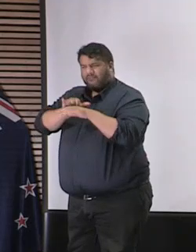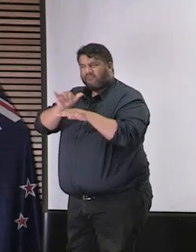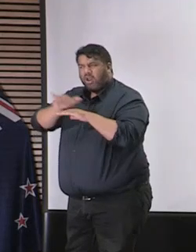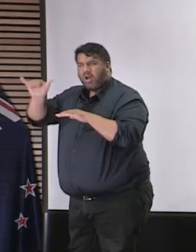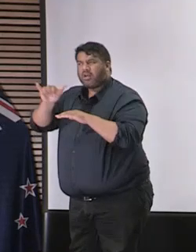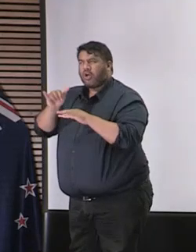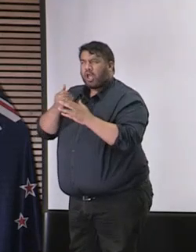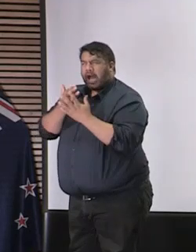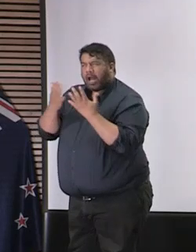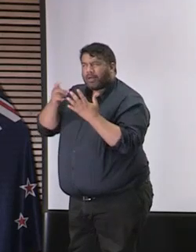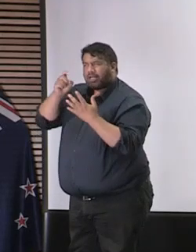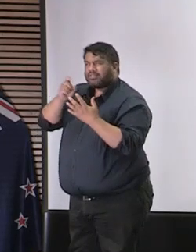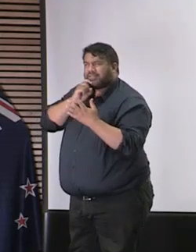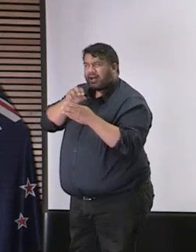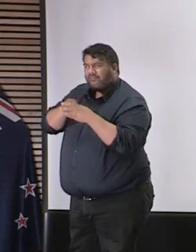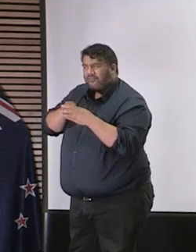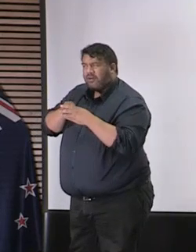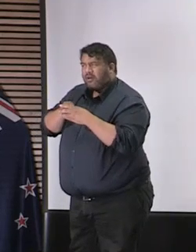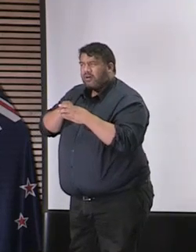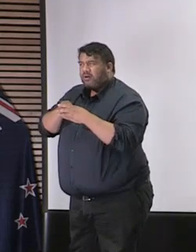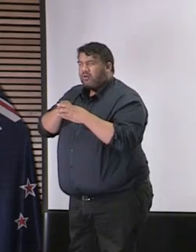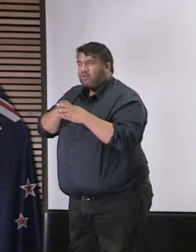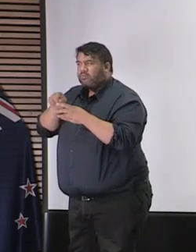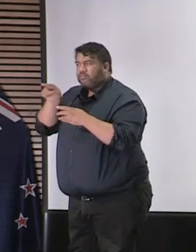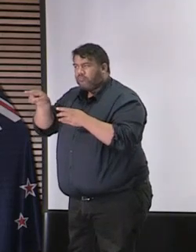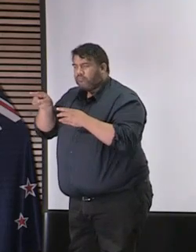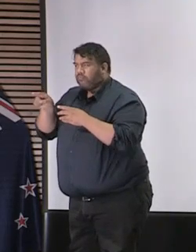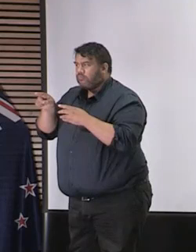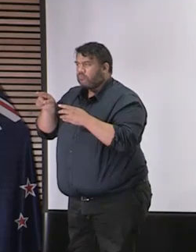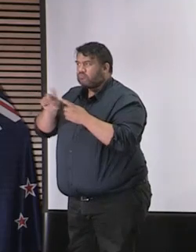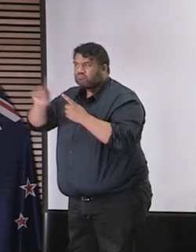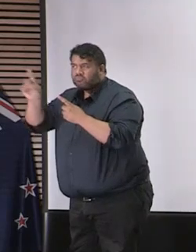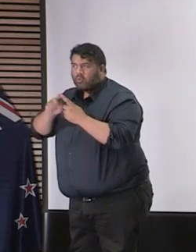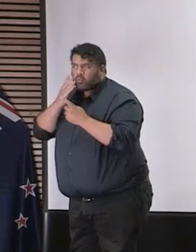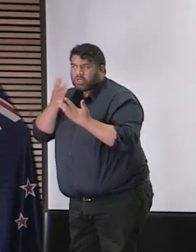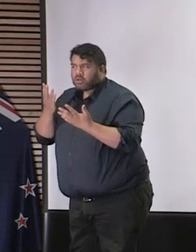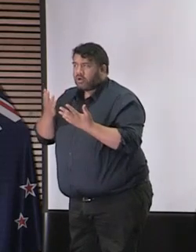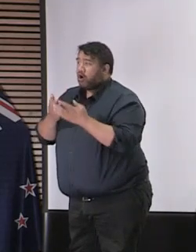Do you have an update on the Peru night, the numbers registered and the departure date?